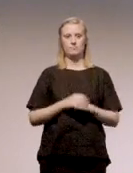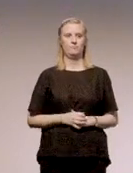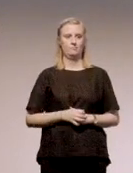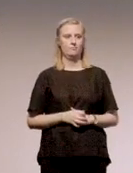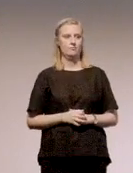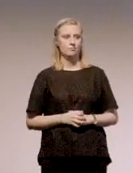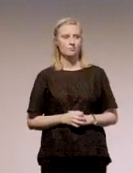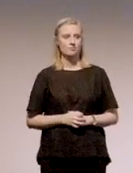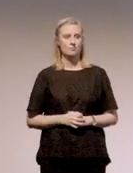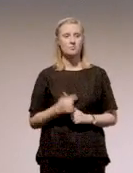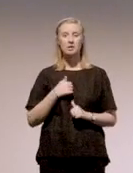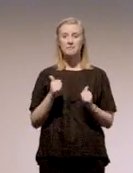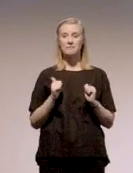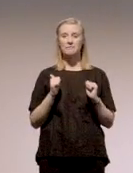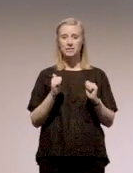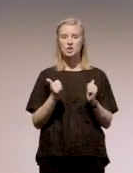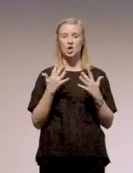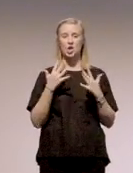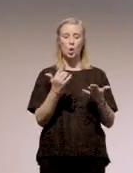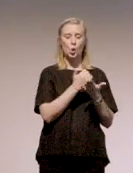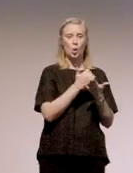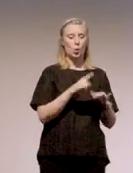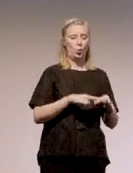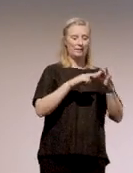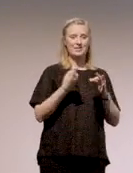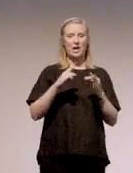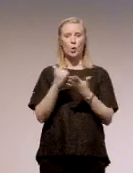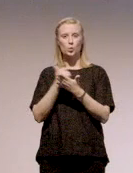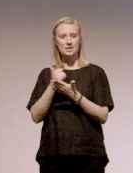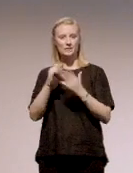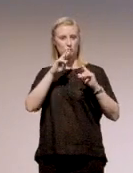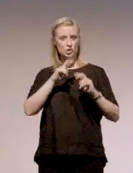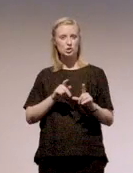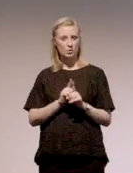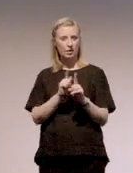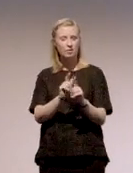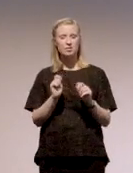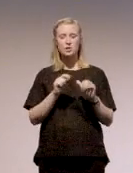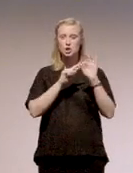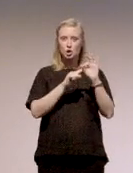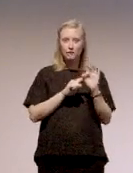We did a range of qualitive and quantitive research too. So surveys and understanding the non-for-profit sector,